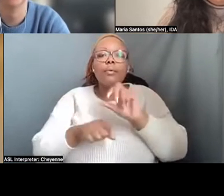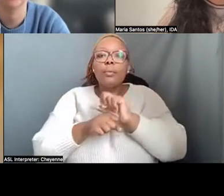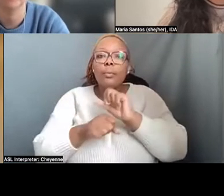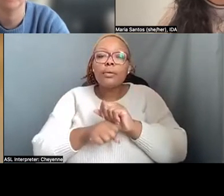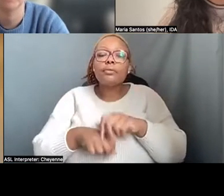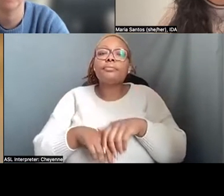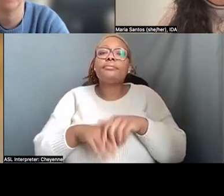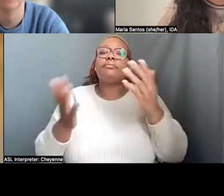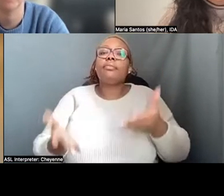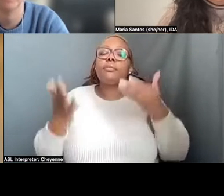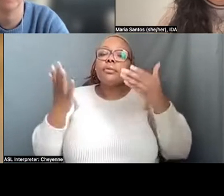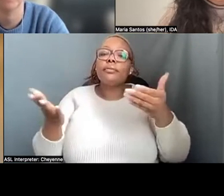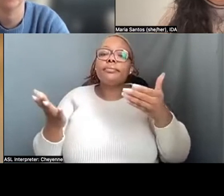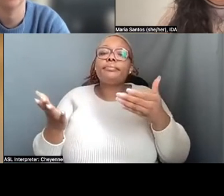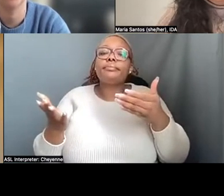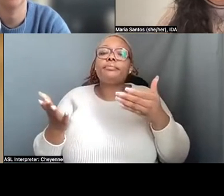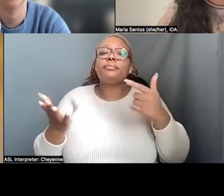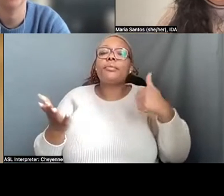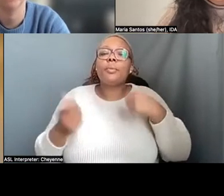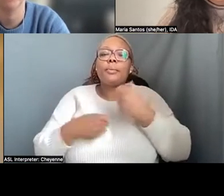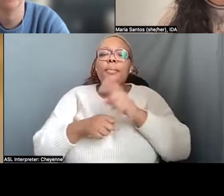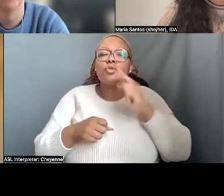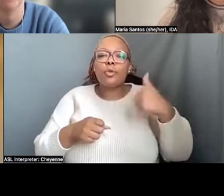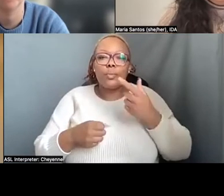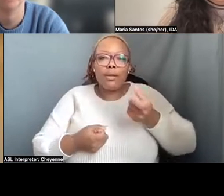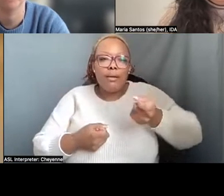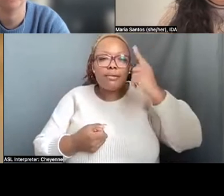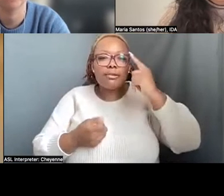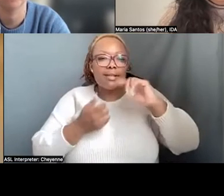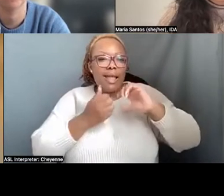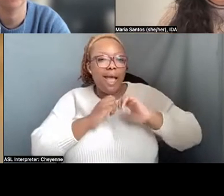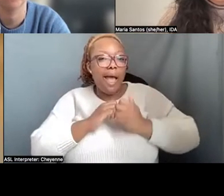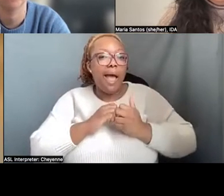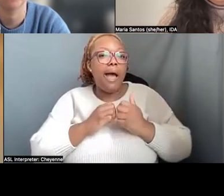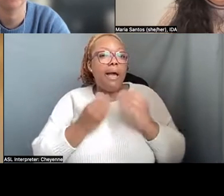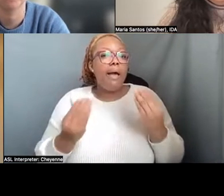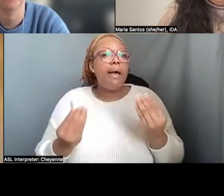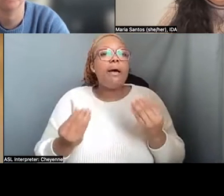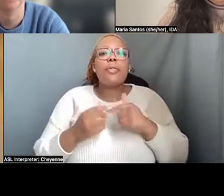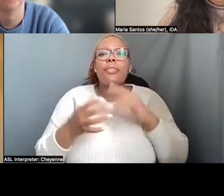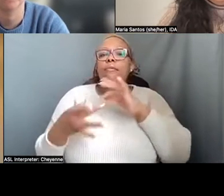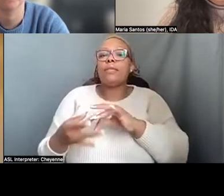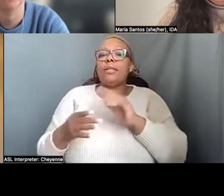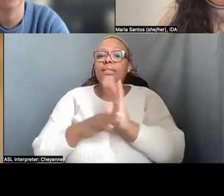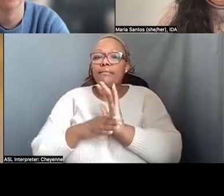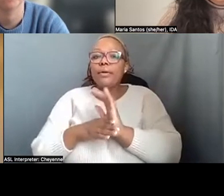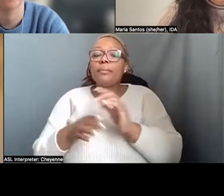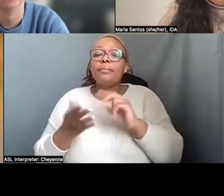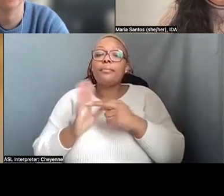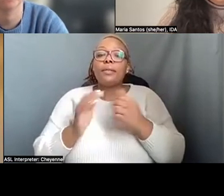understand, like, how this actually relates to the film. If you just send through a plan, could be a great plan.